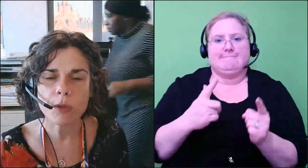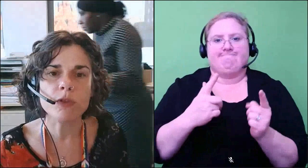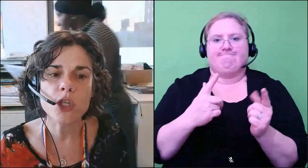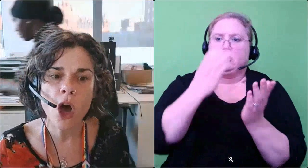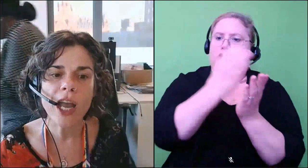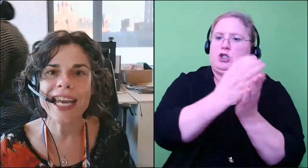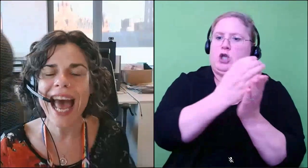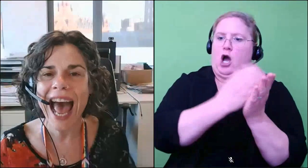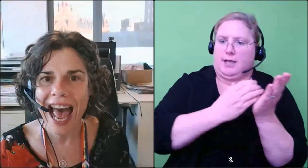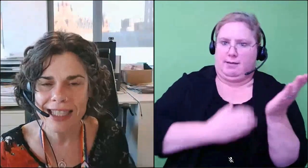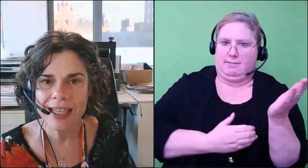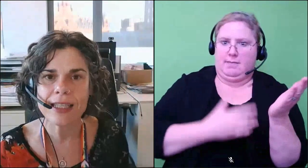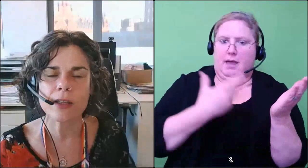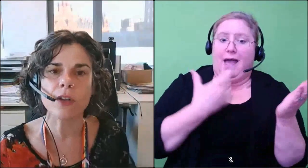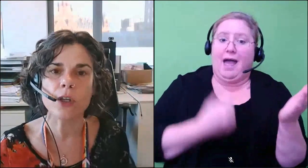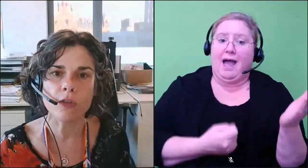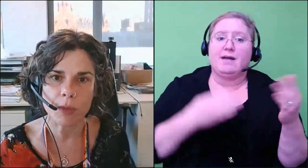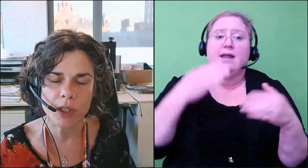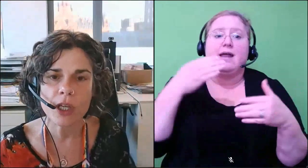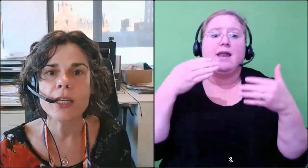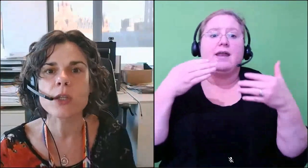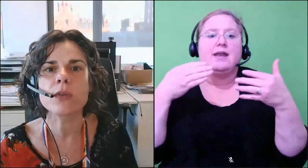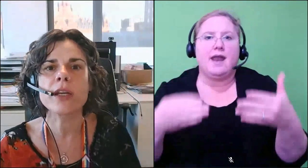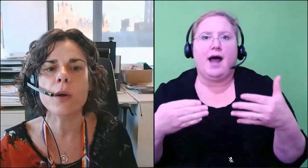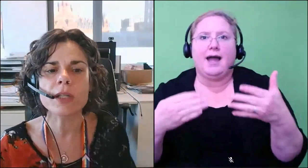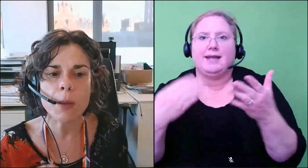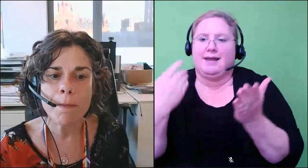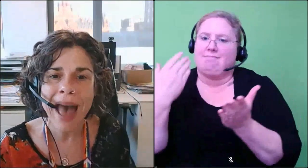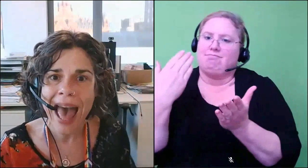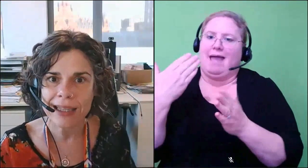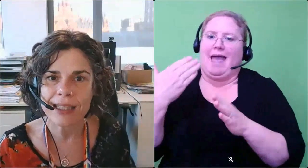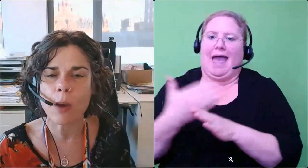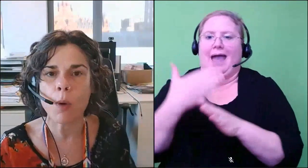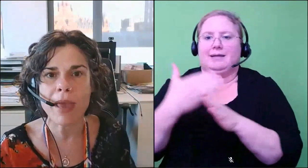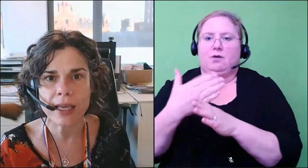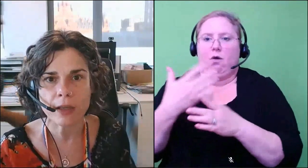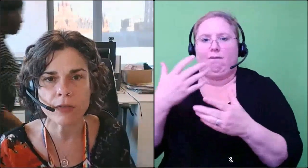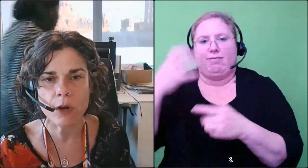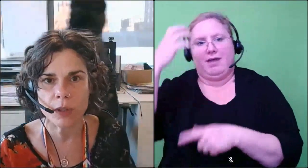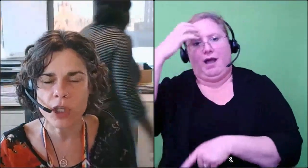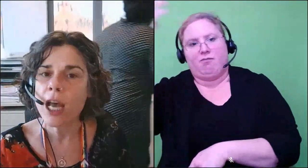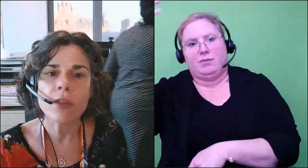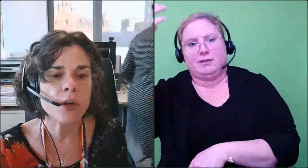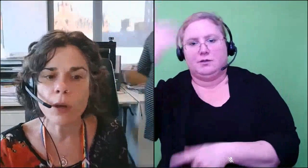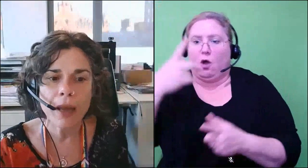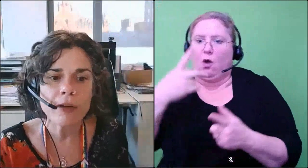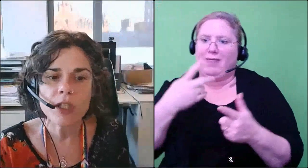It's made up of nine asks of the government, so they are demands that we're making of the government.